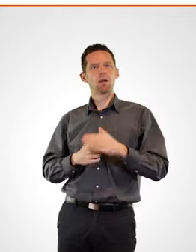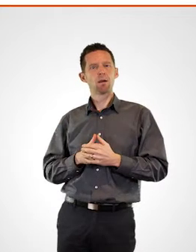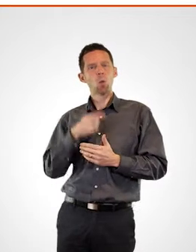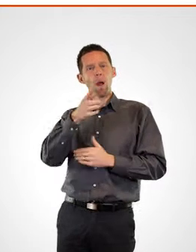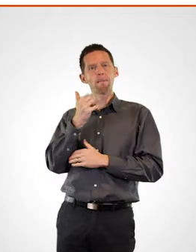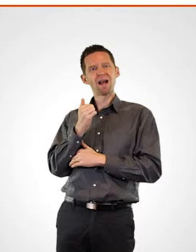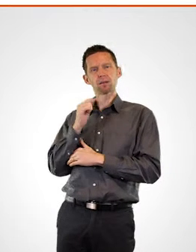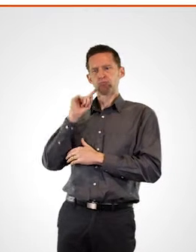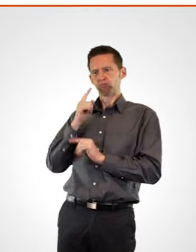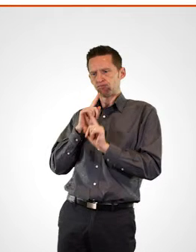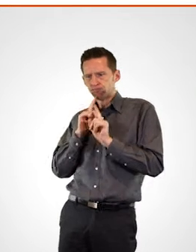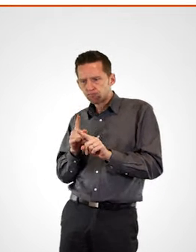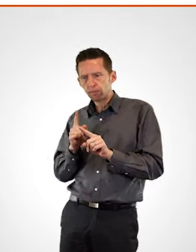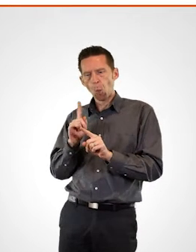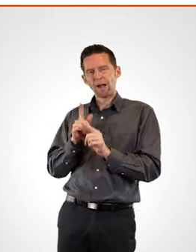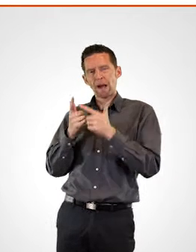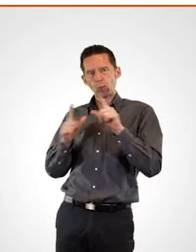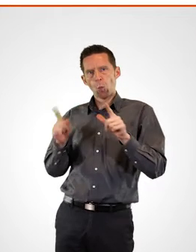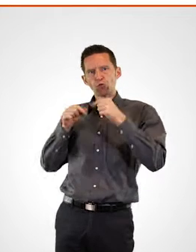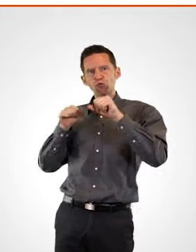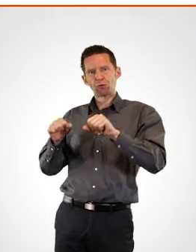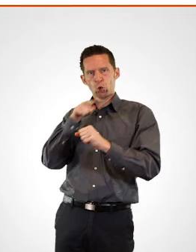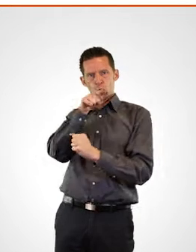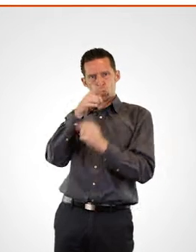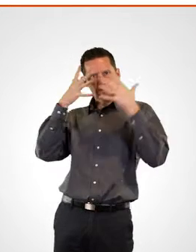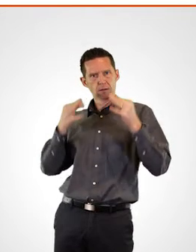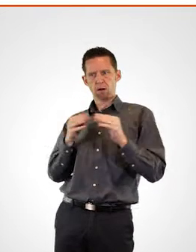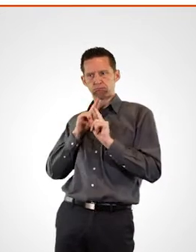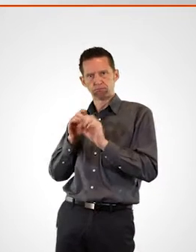Be intentional in the instructional language and the strategies you choose.